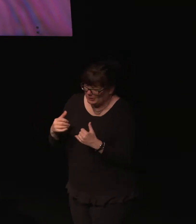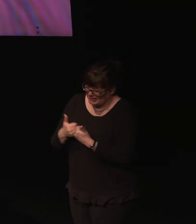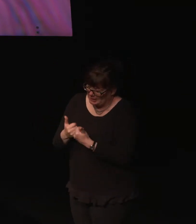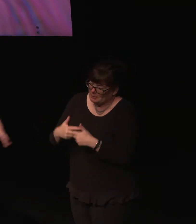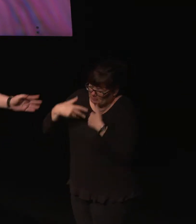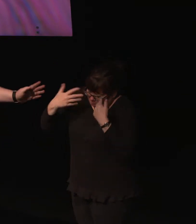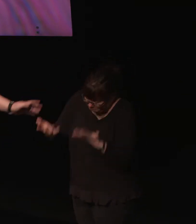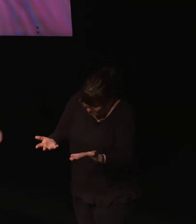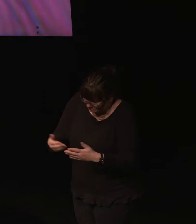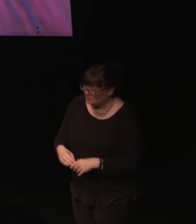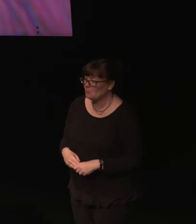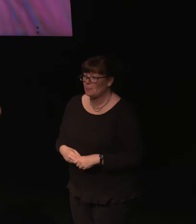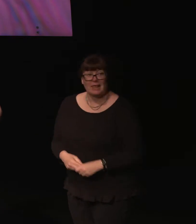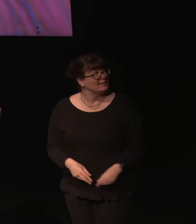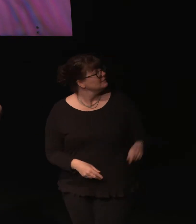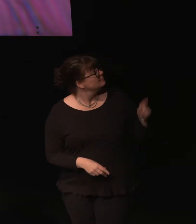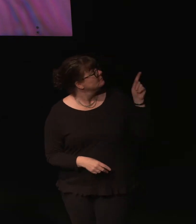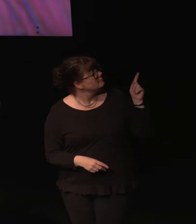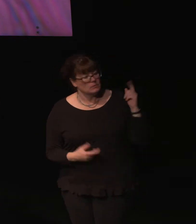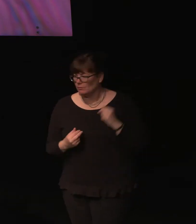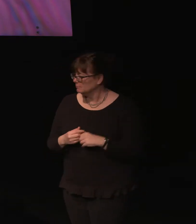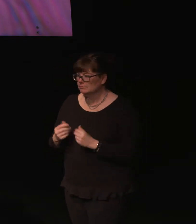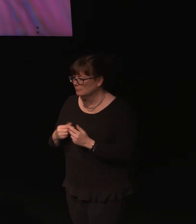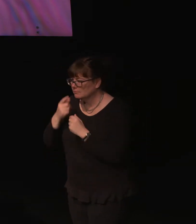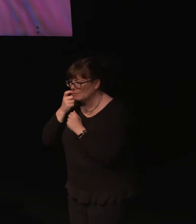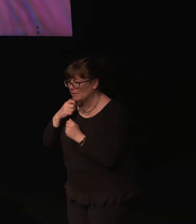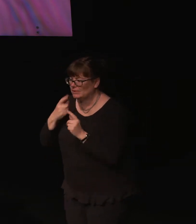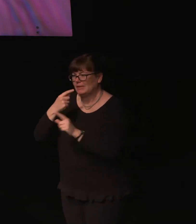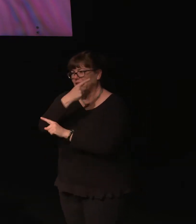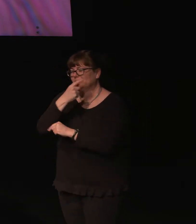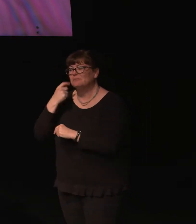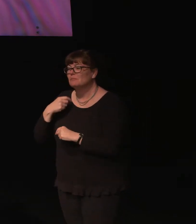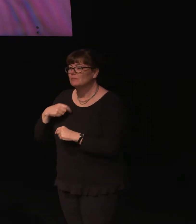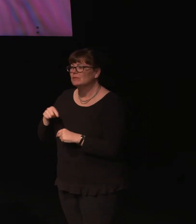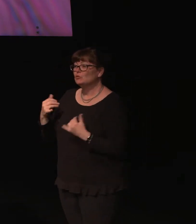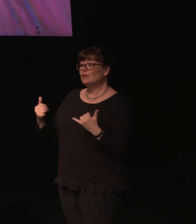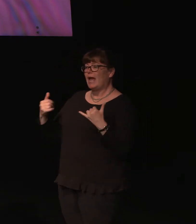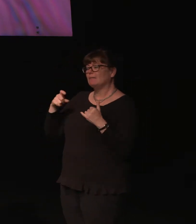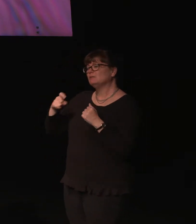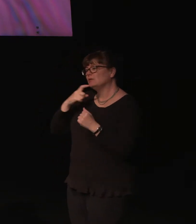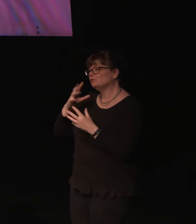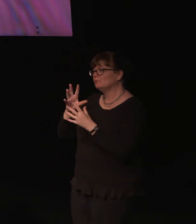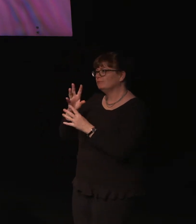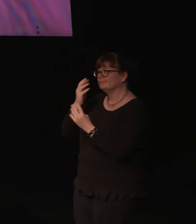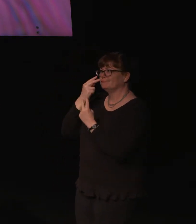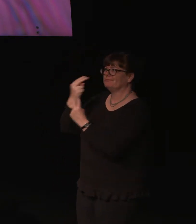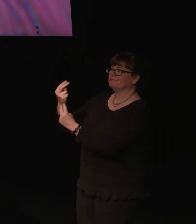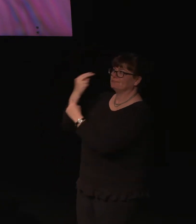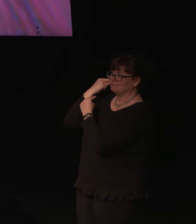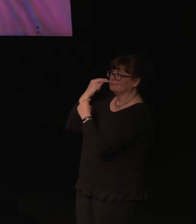Now, this is supposed to be some post-mortem, you know, so after we put in the shapes for color blindness,